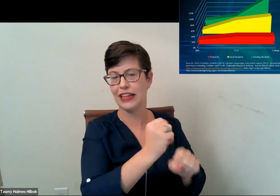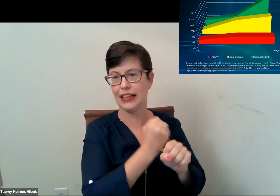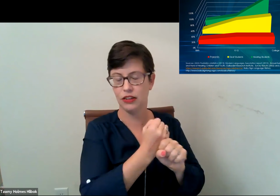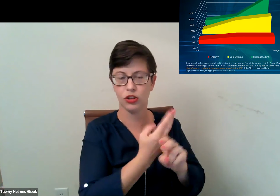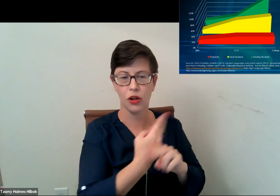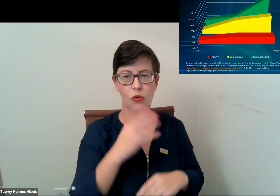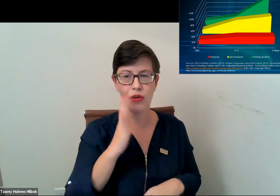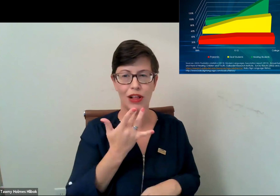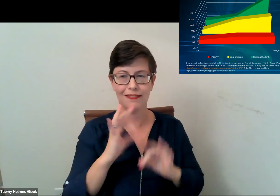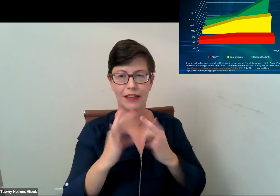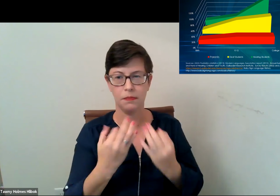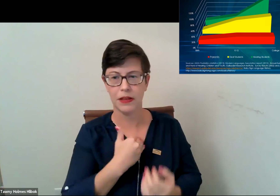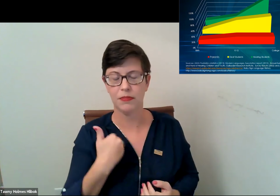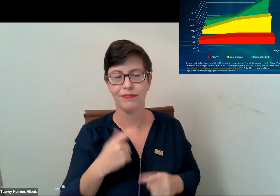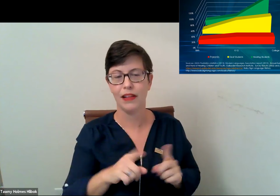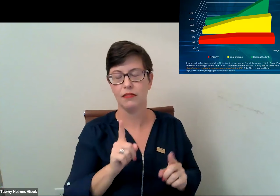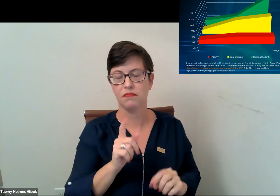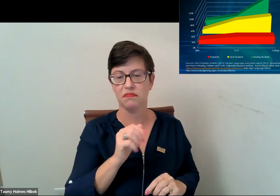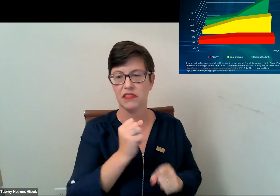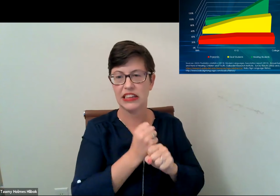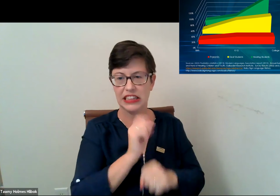So that focuses on statistics of parents and family members.